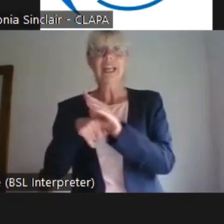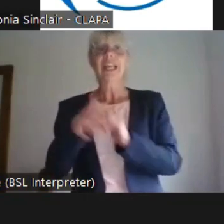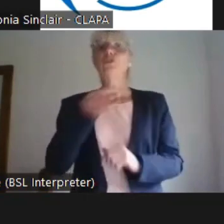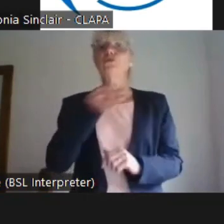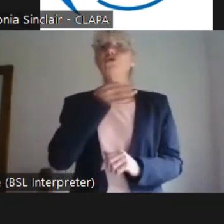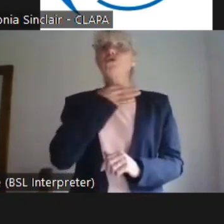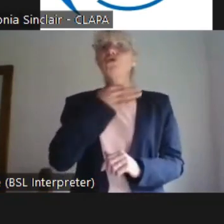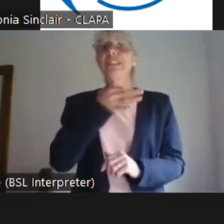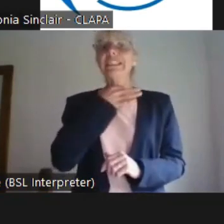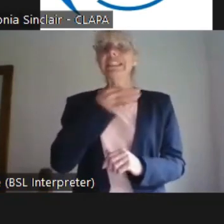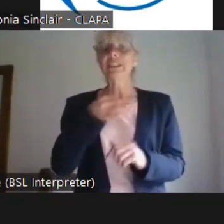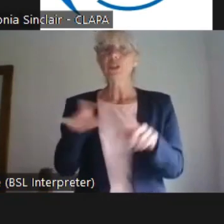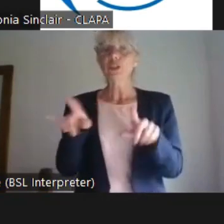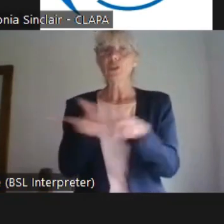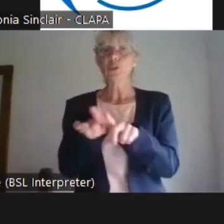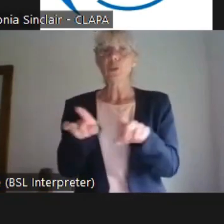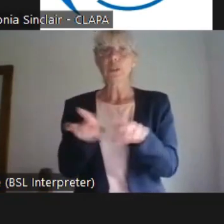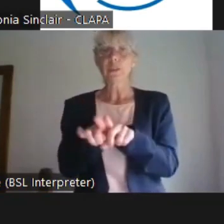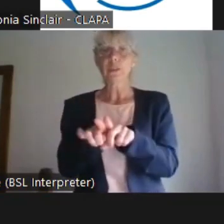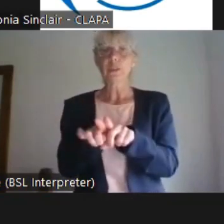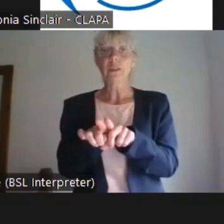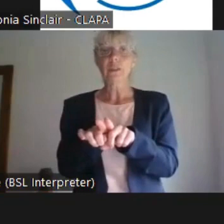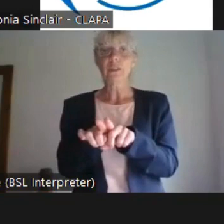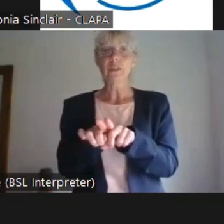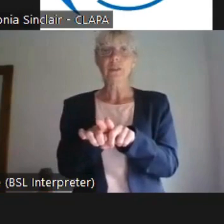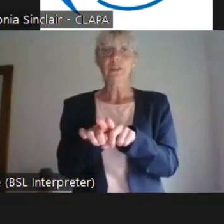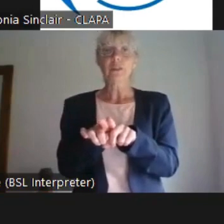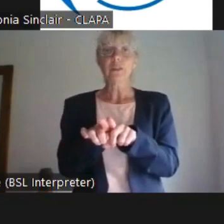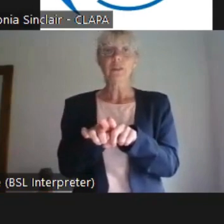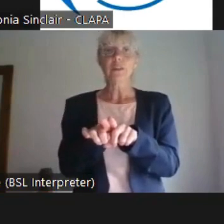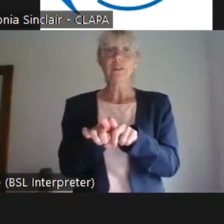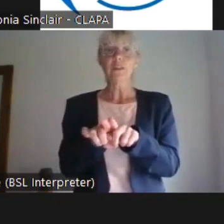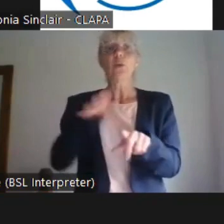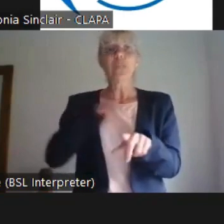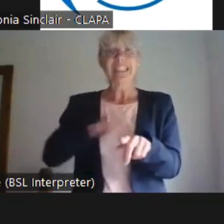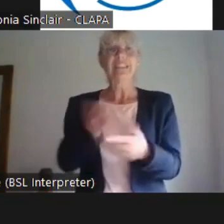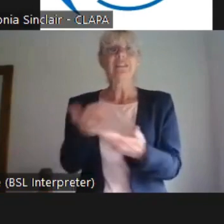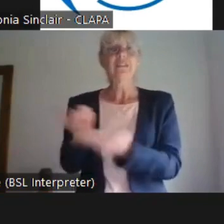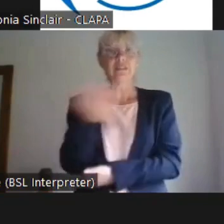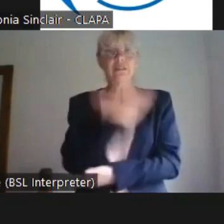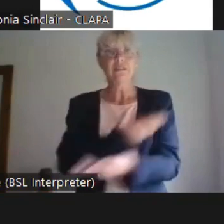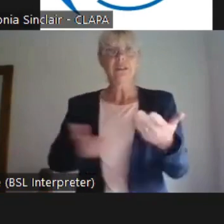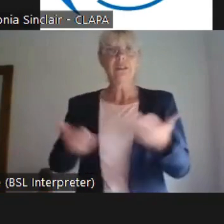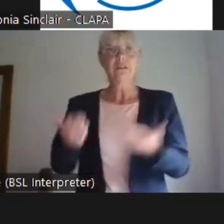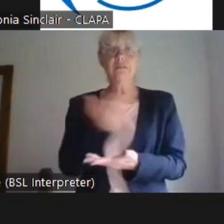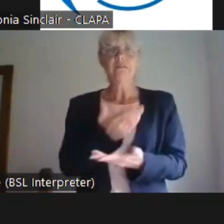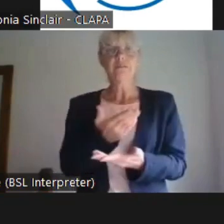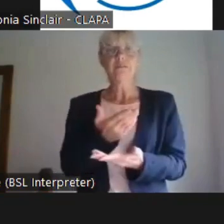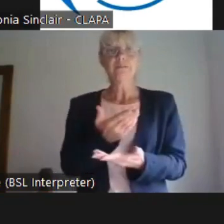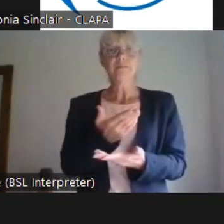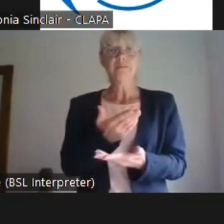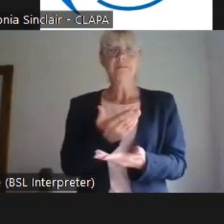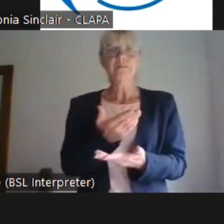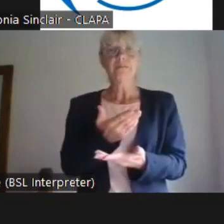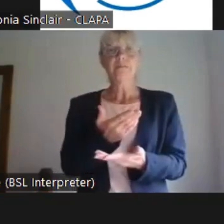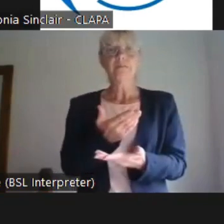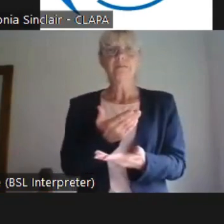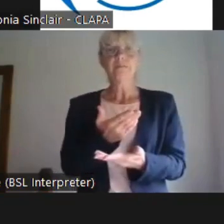um balance and discussion at that stage if especially if there is any concern